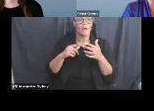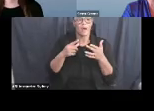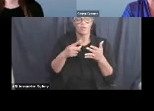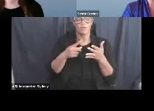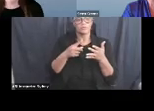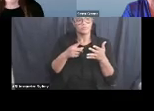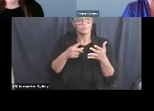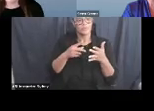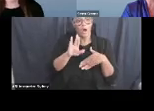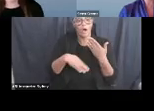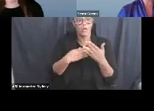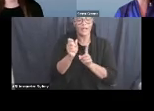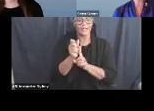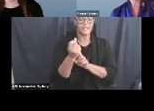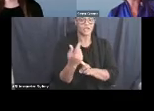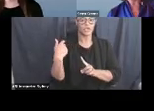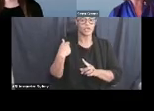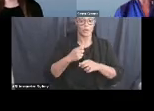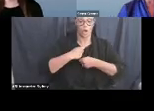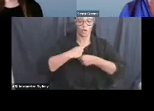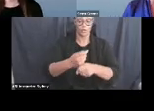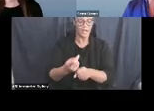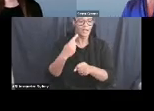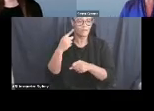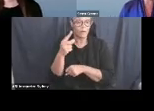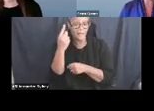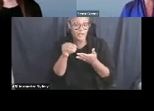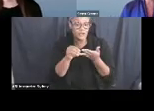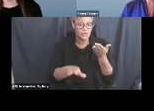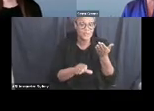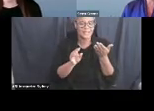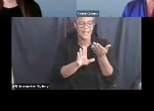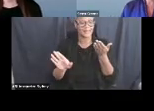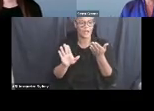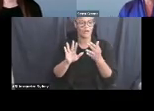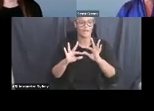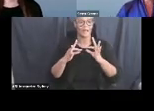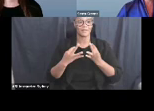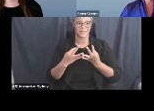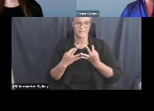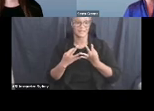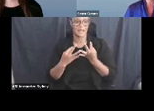families. Our work is to support students with disabilities and their families in California.